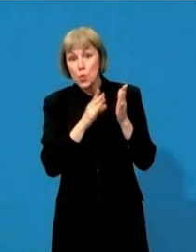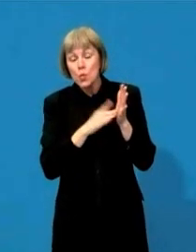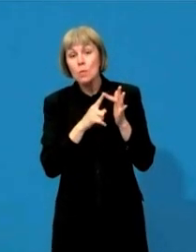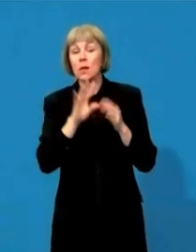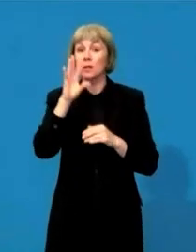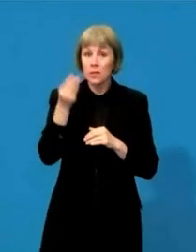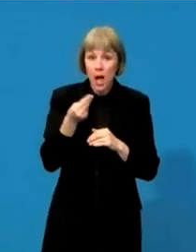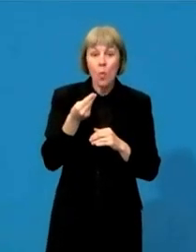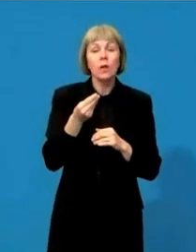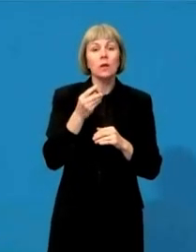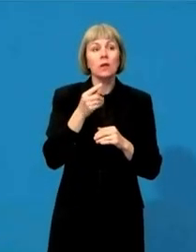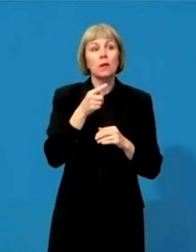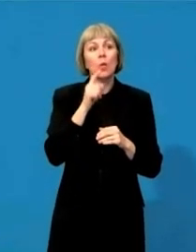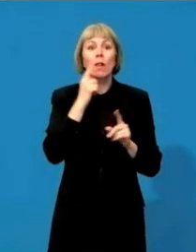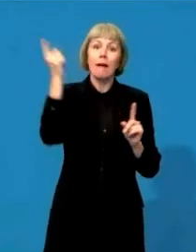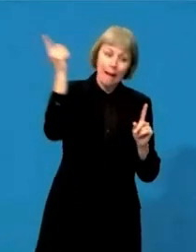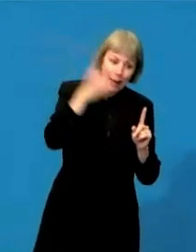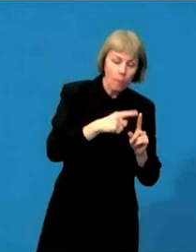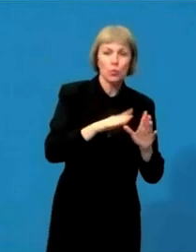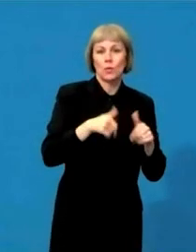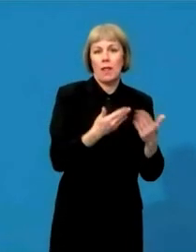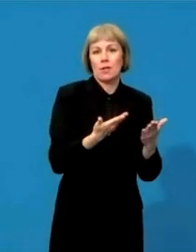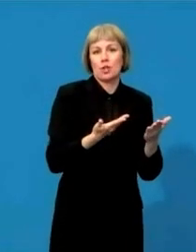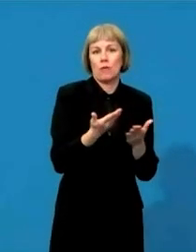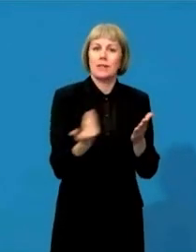costs." And then there were no services based here.